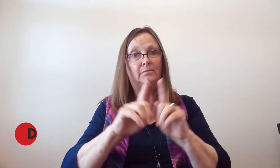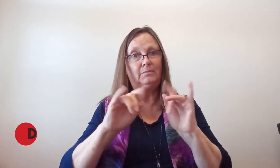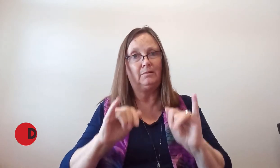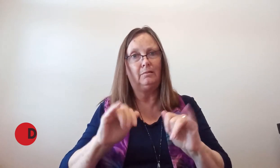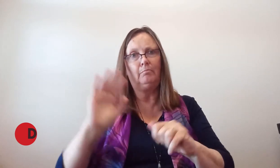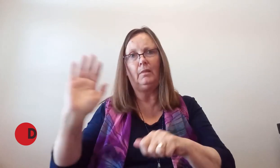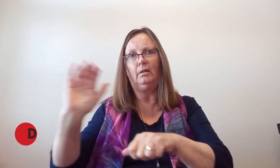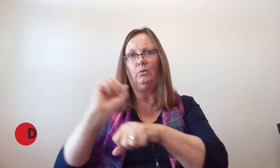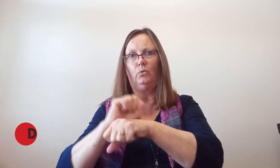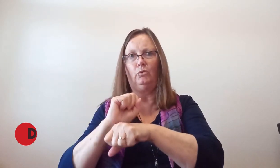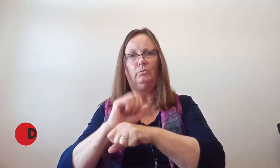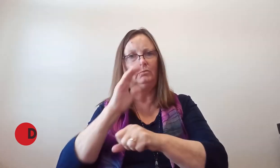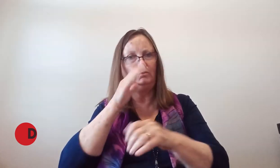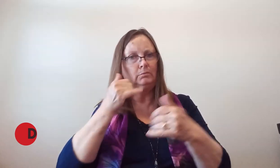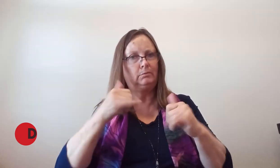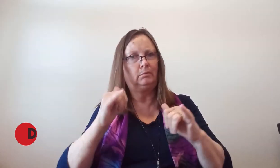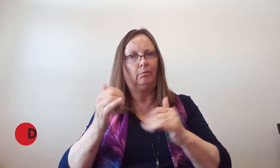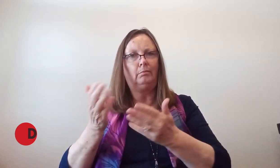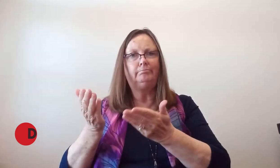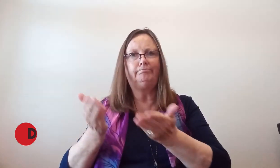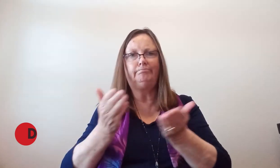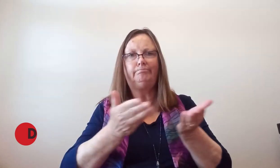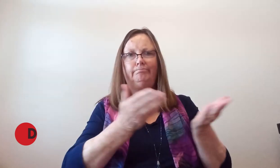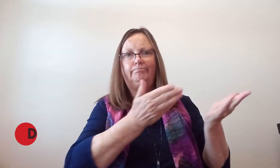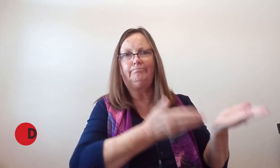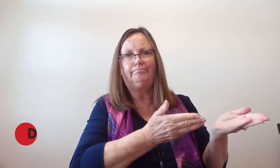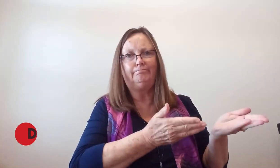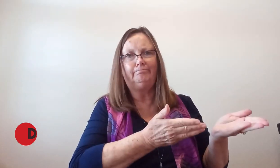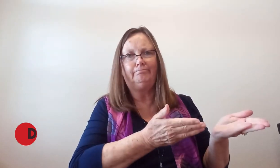his works will still carry on.